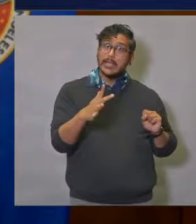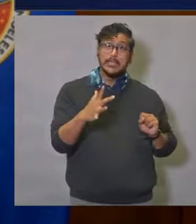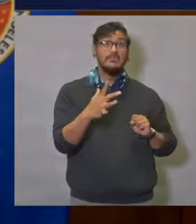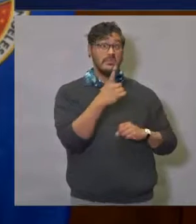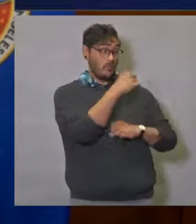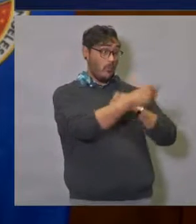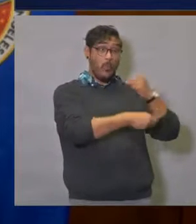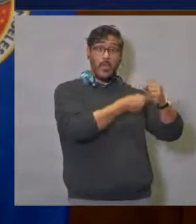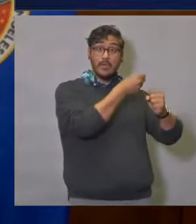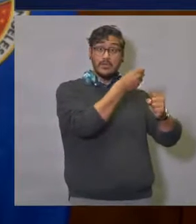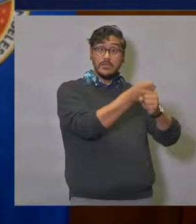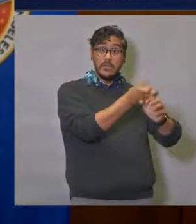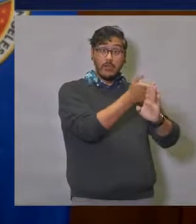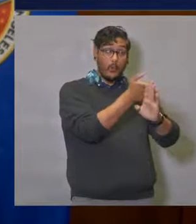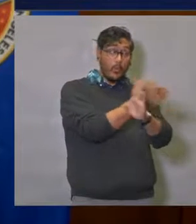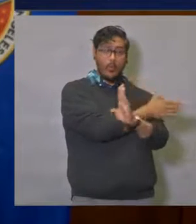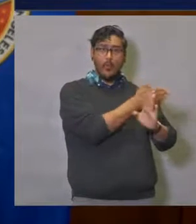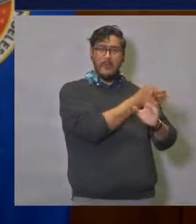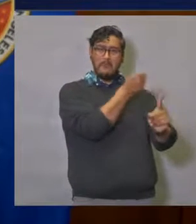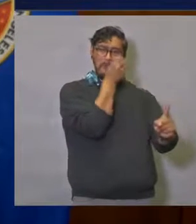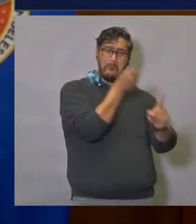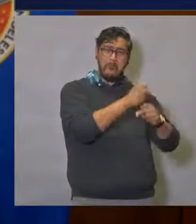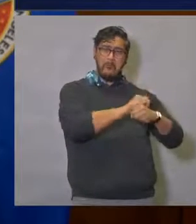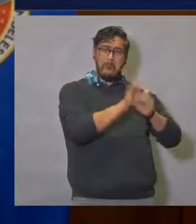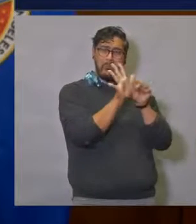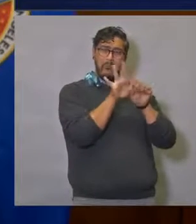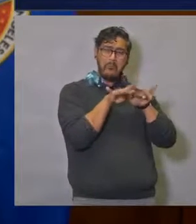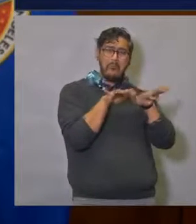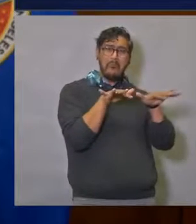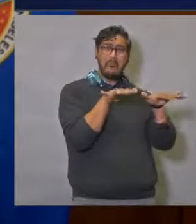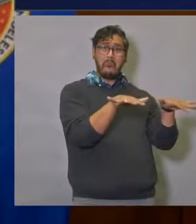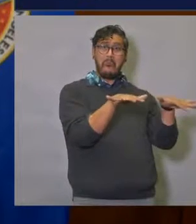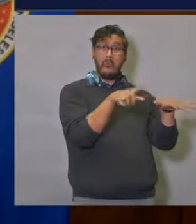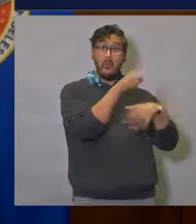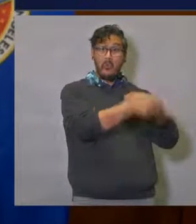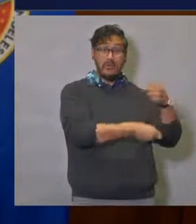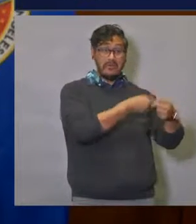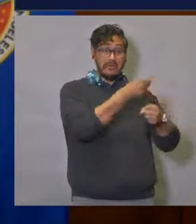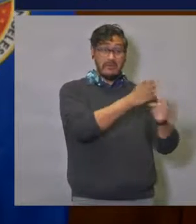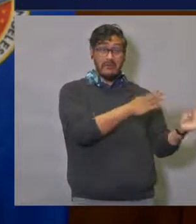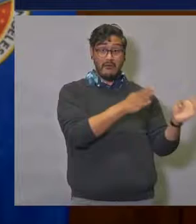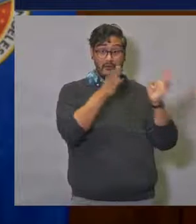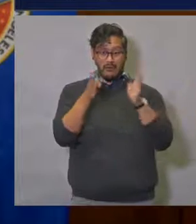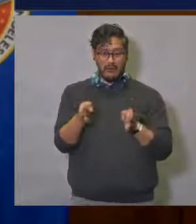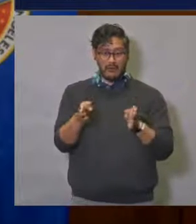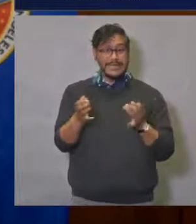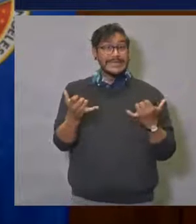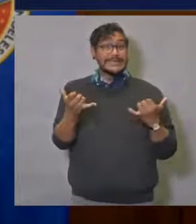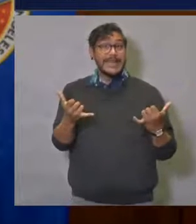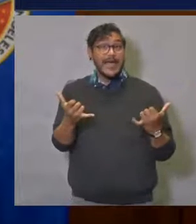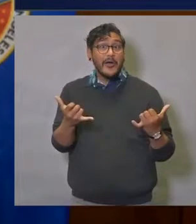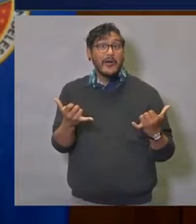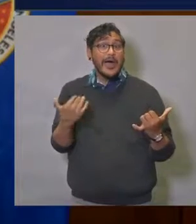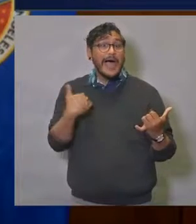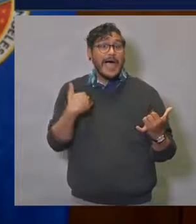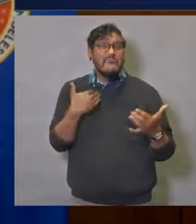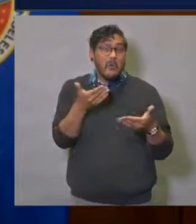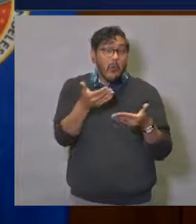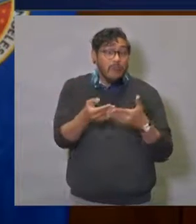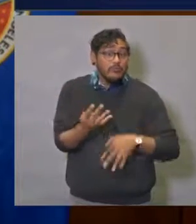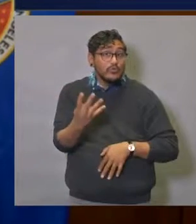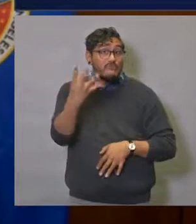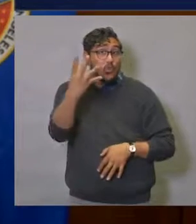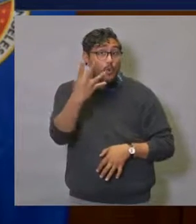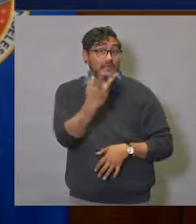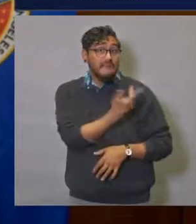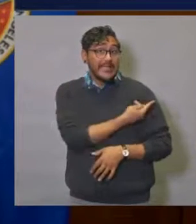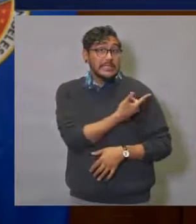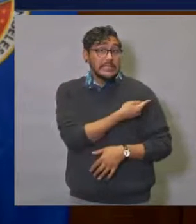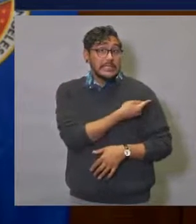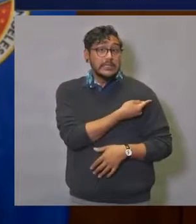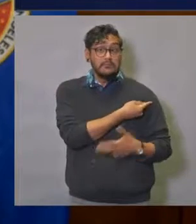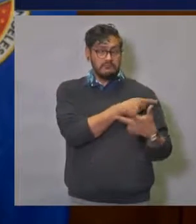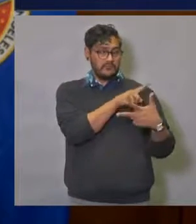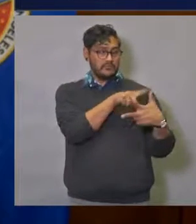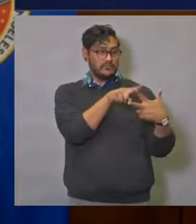THAT I YEAR OUT FROM THE ONSET